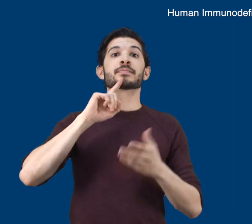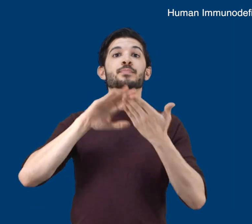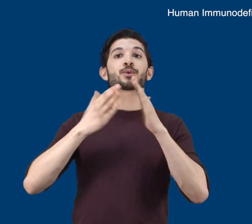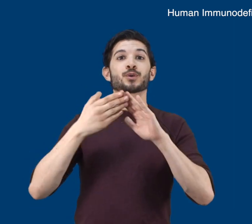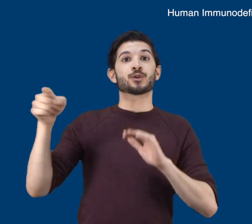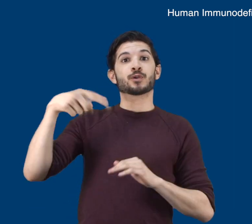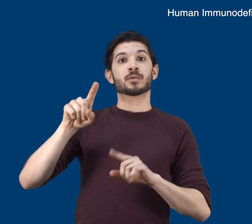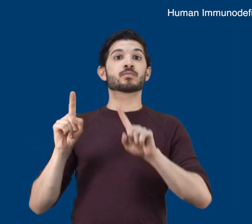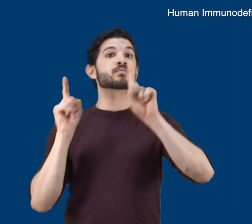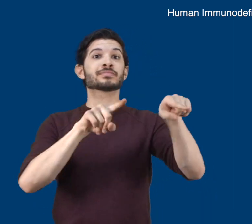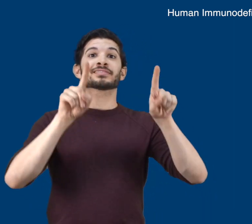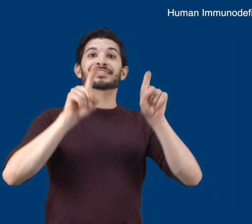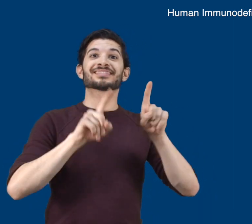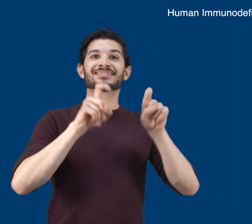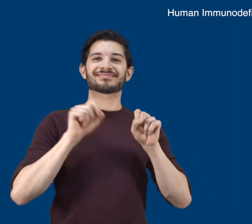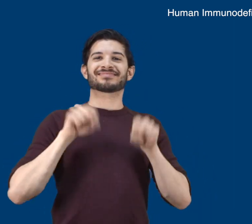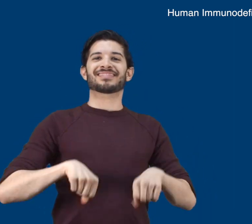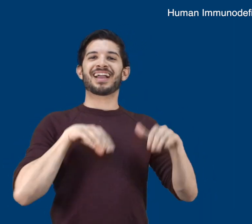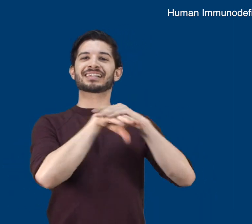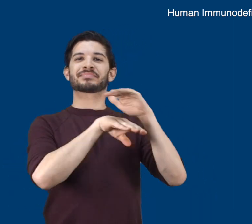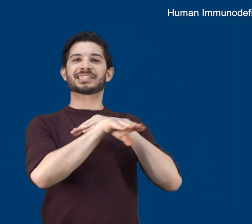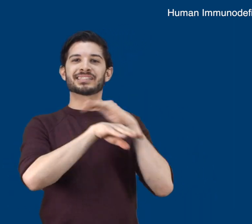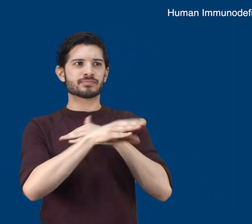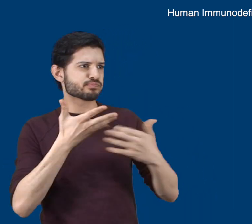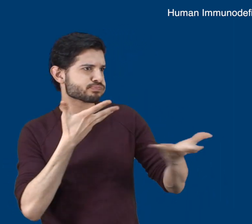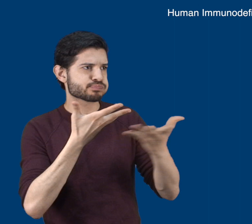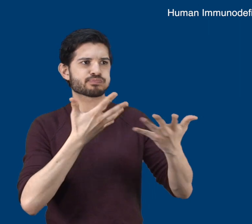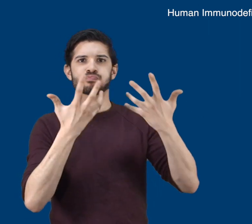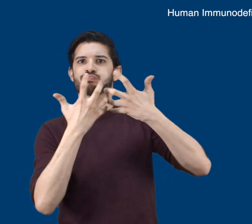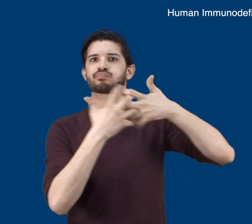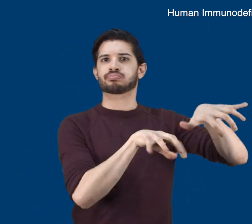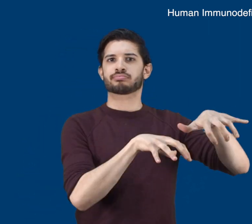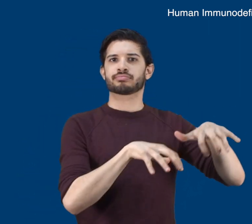so the Deaf community can receive accessible services when they go to testing sites.